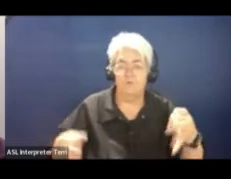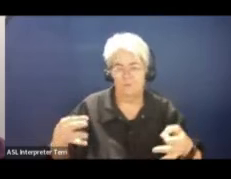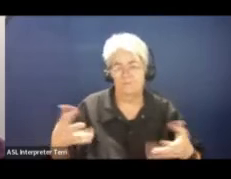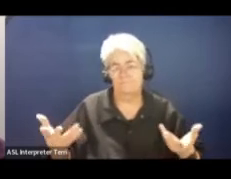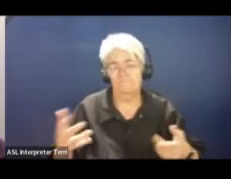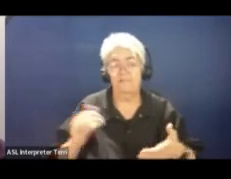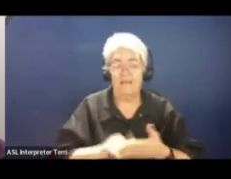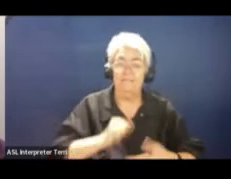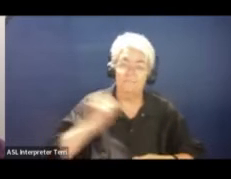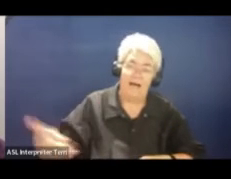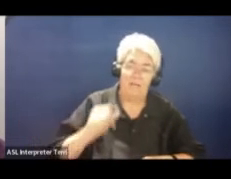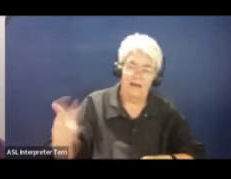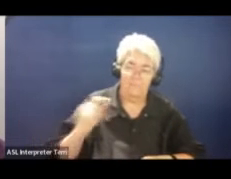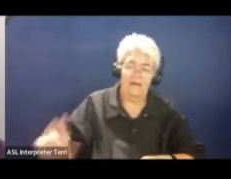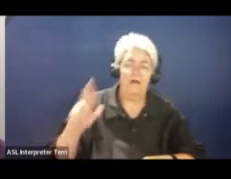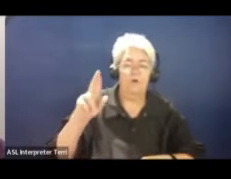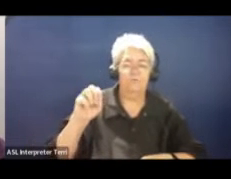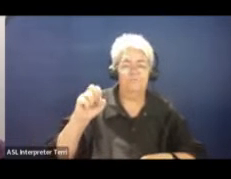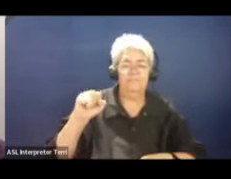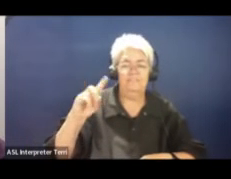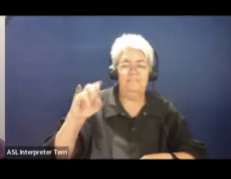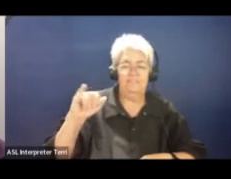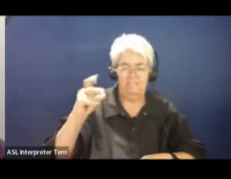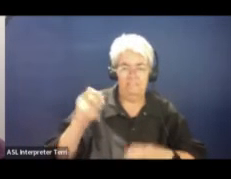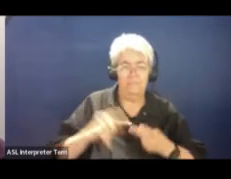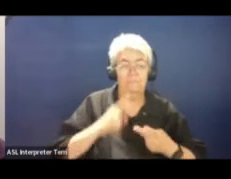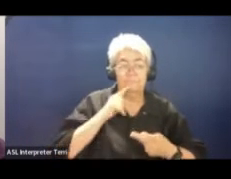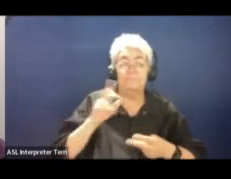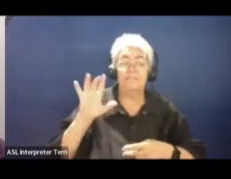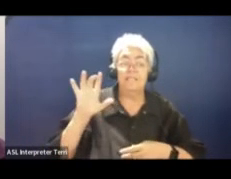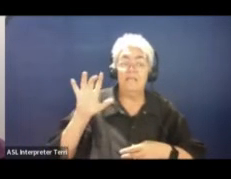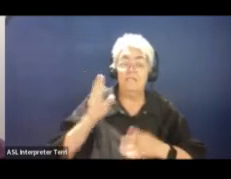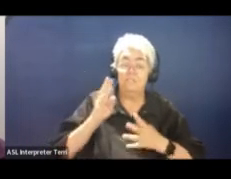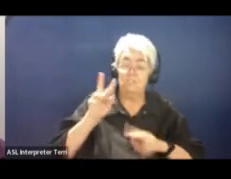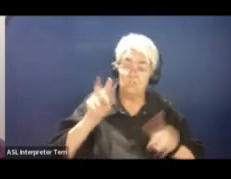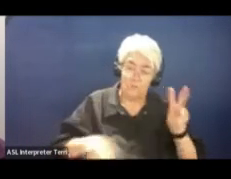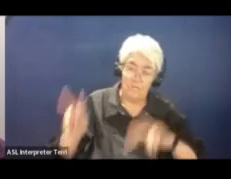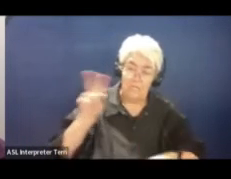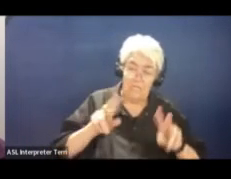Out of all of the screenings that we did 87 87.5% or positive